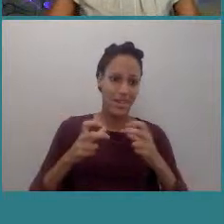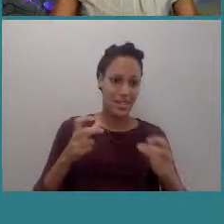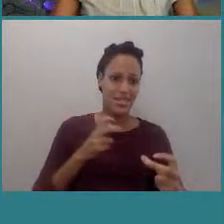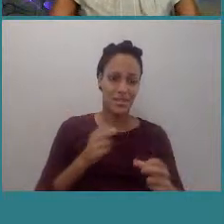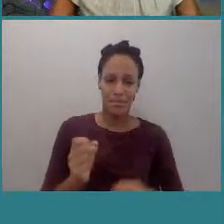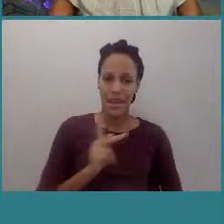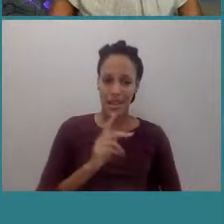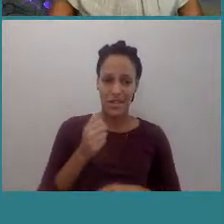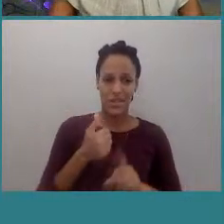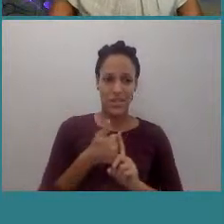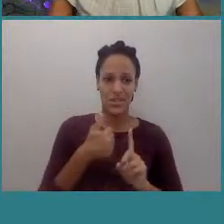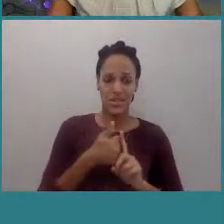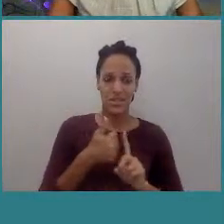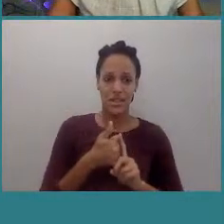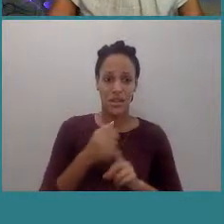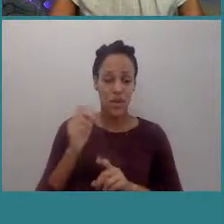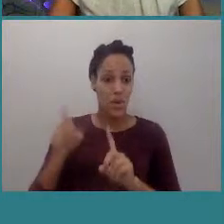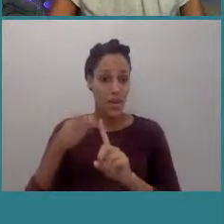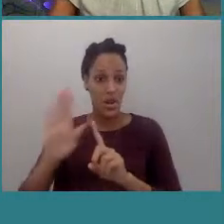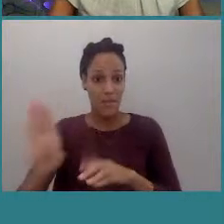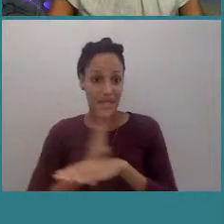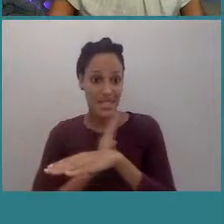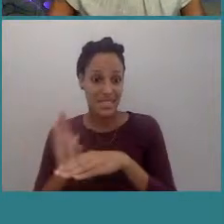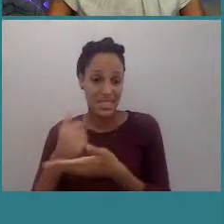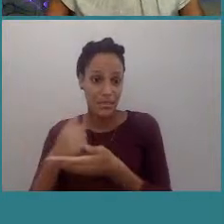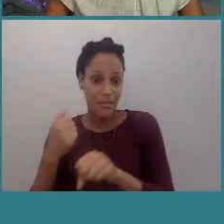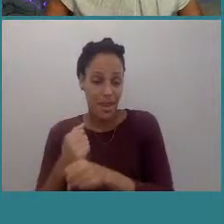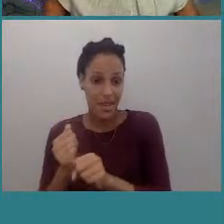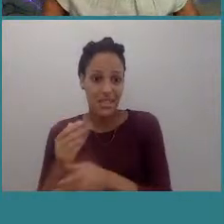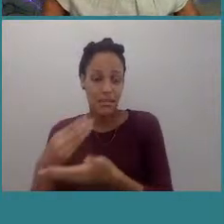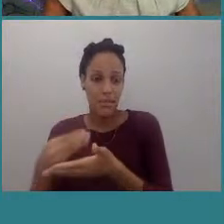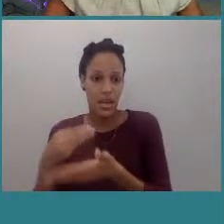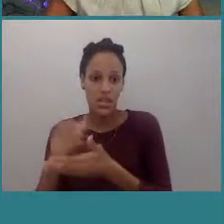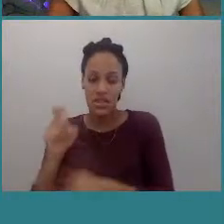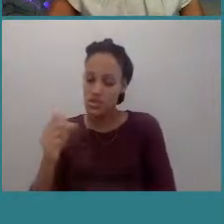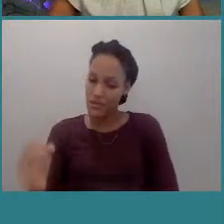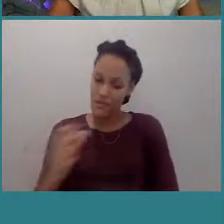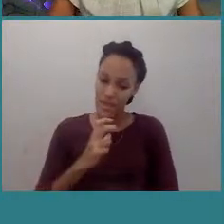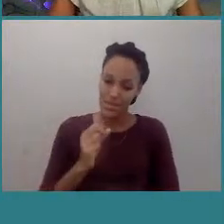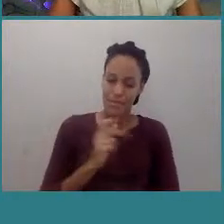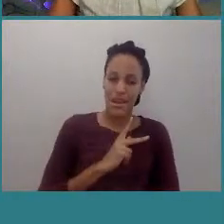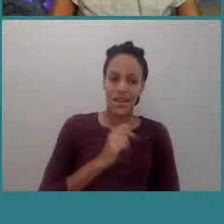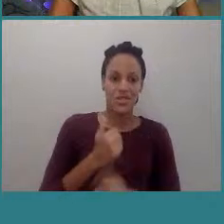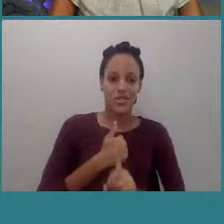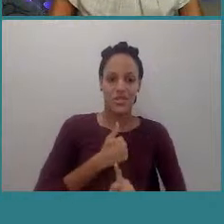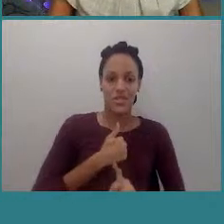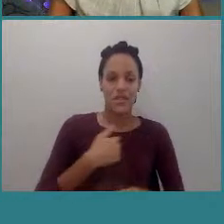agents to comic book companies, send them an email. Tell them how you can help them